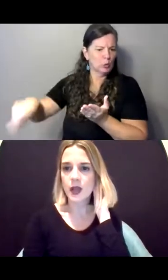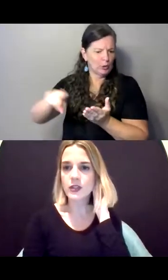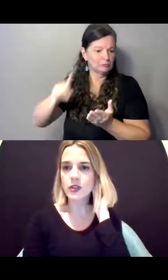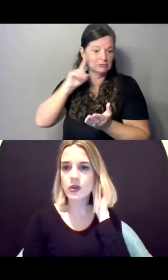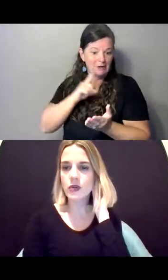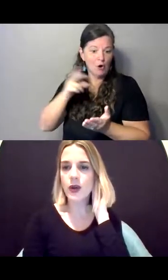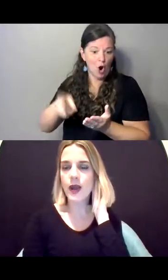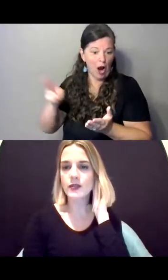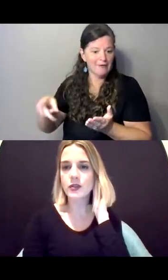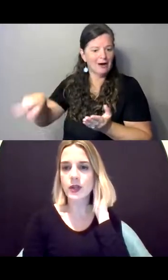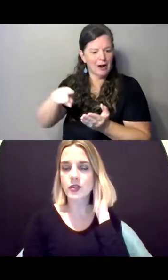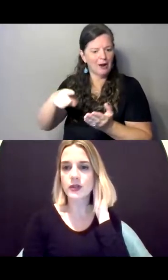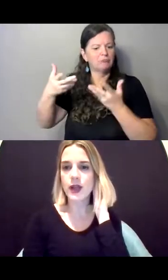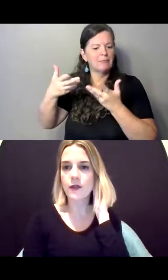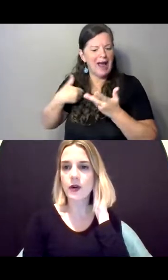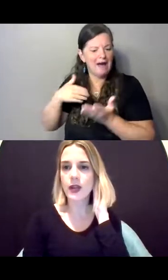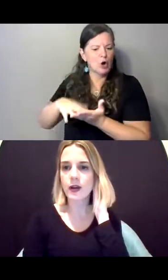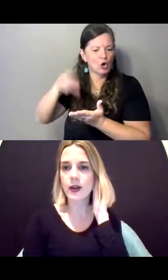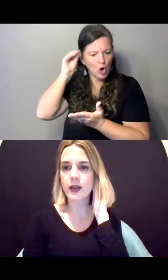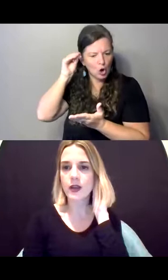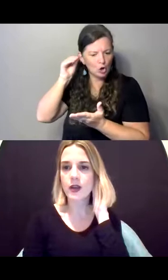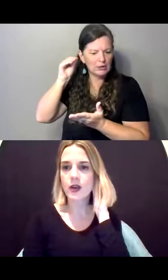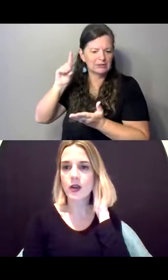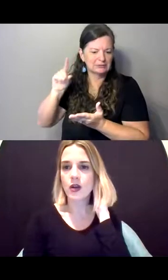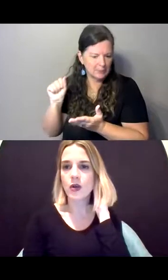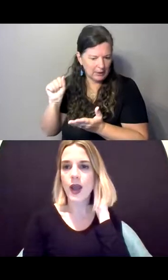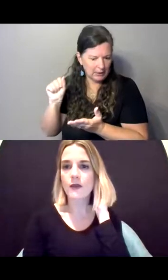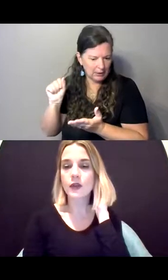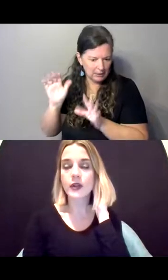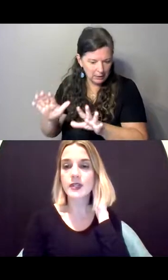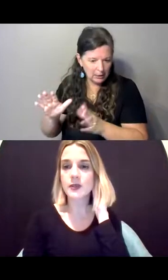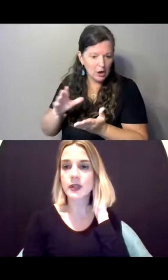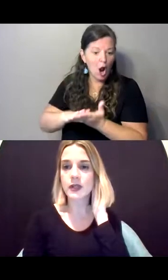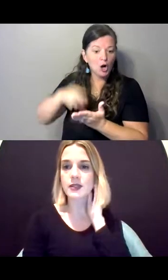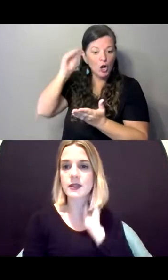and we do have students who are Deaf or hard of hearing who have learning disabilities